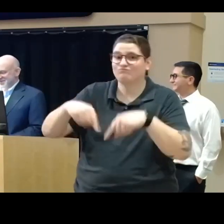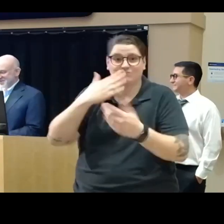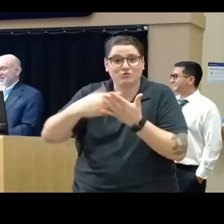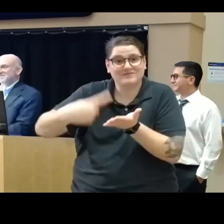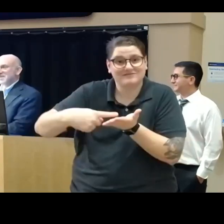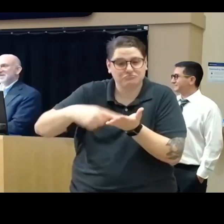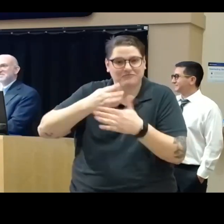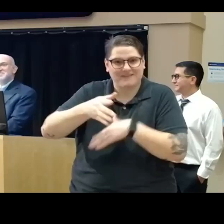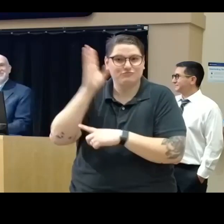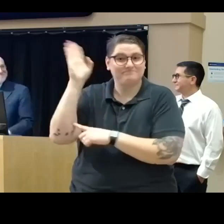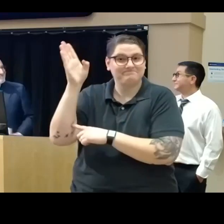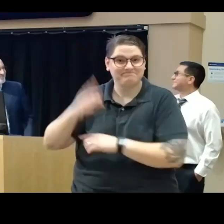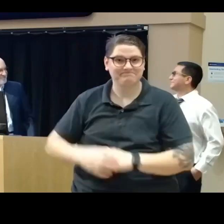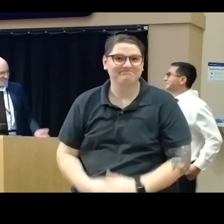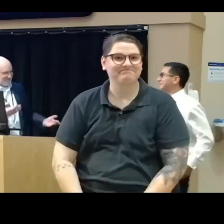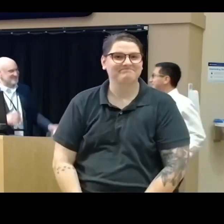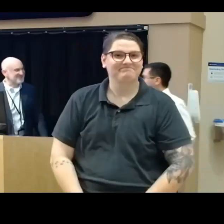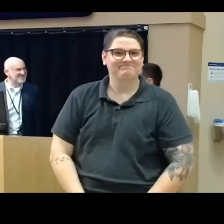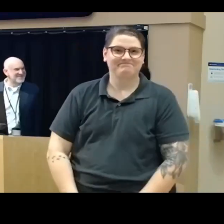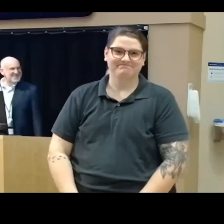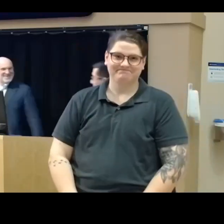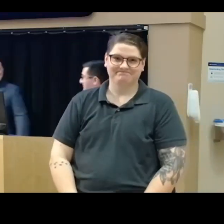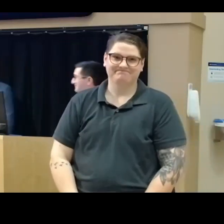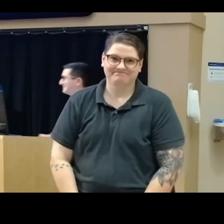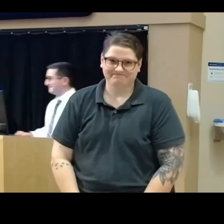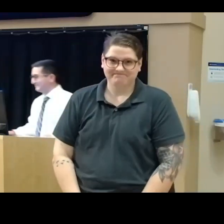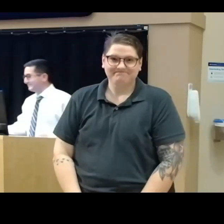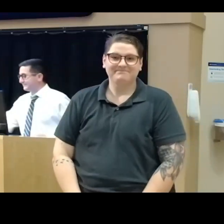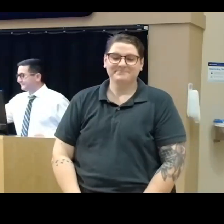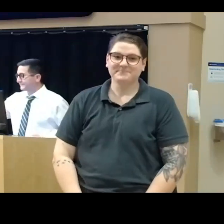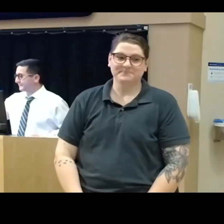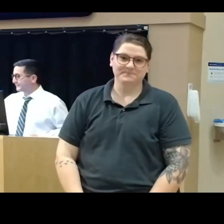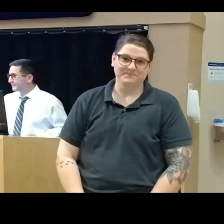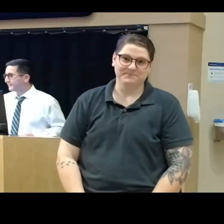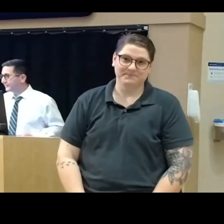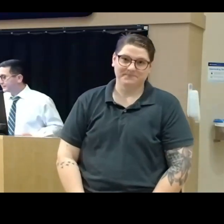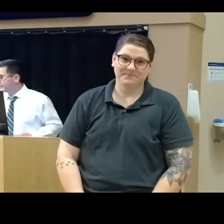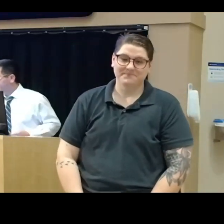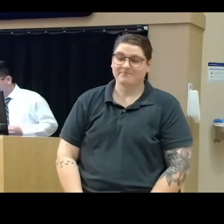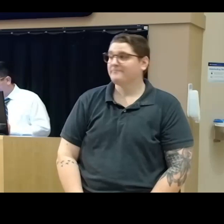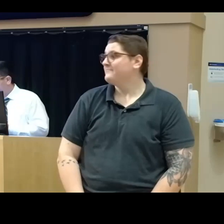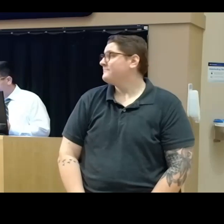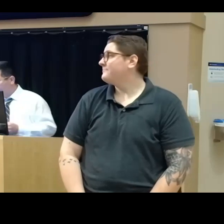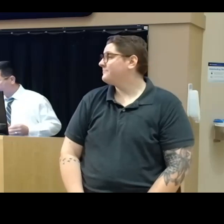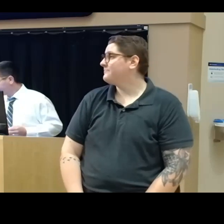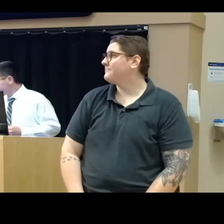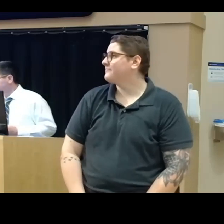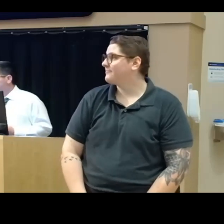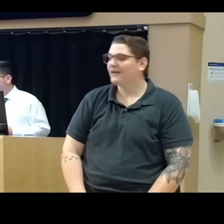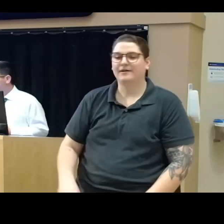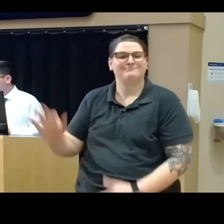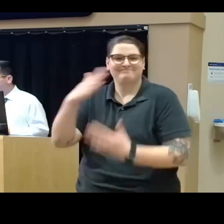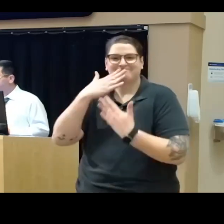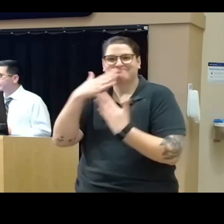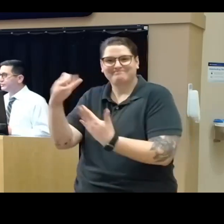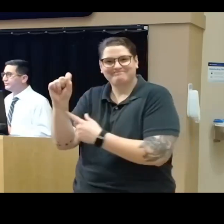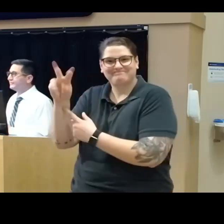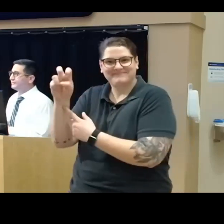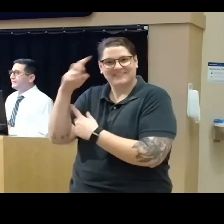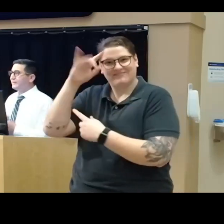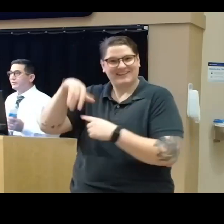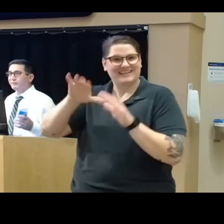the end of his talk today thank you okay thank you so much Steve for that introduction and thank